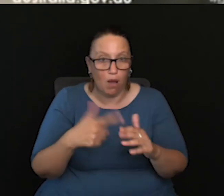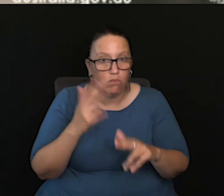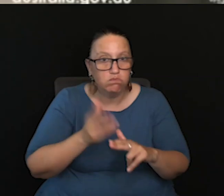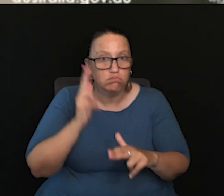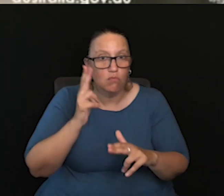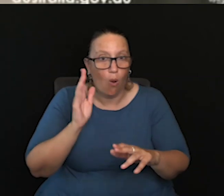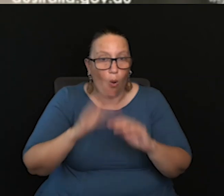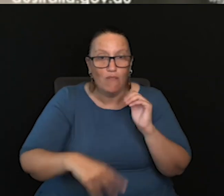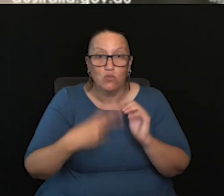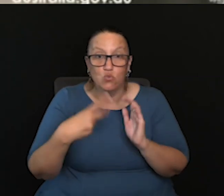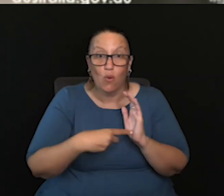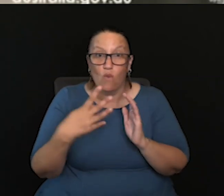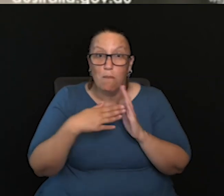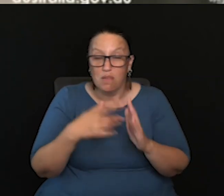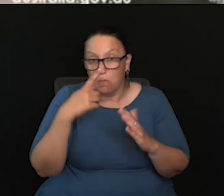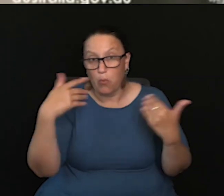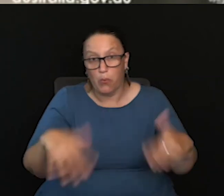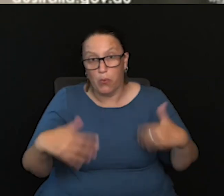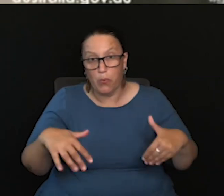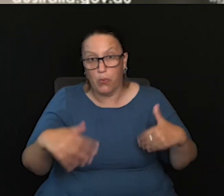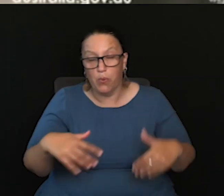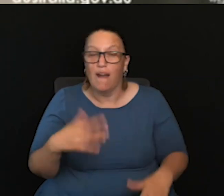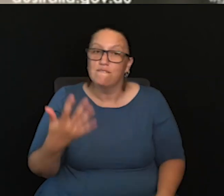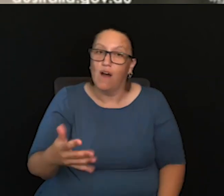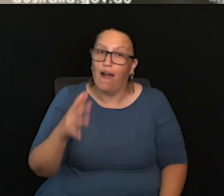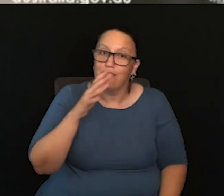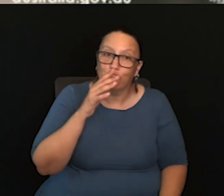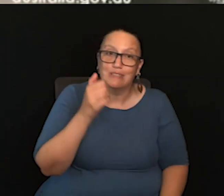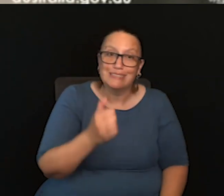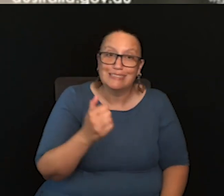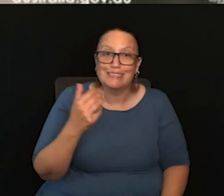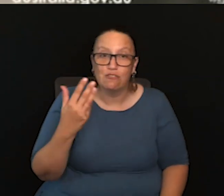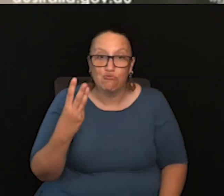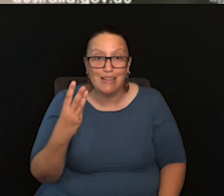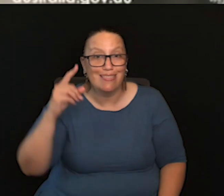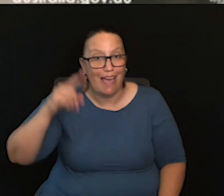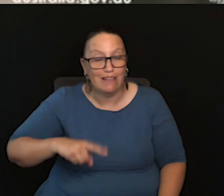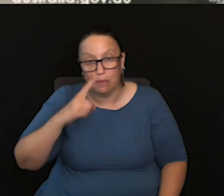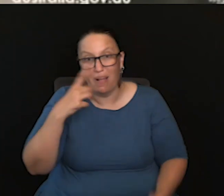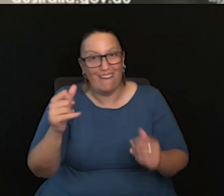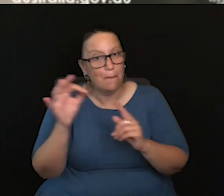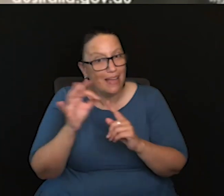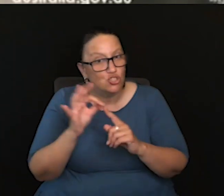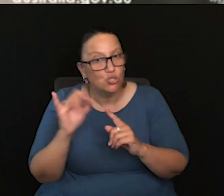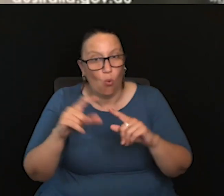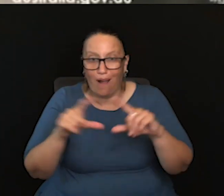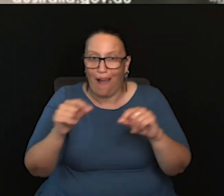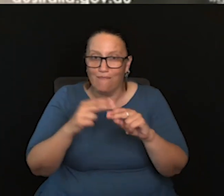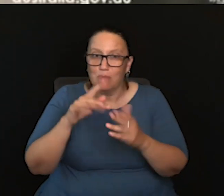to over 563,000 pensioners and concession card holders. Again, over double of what we expected.